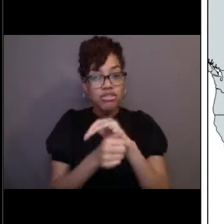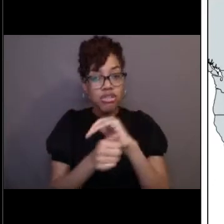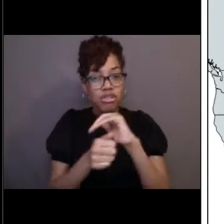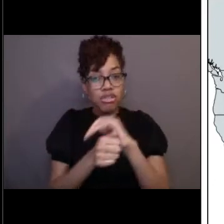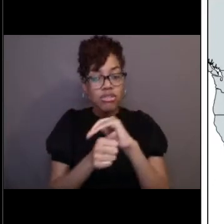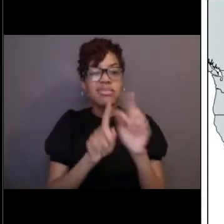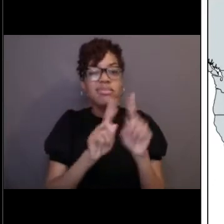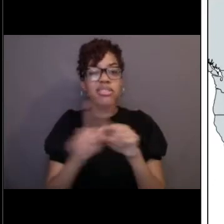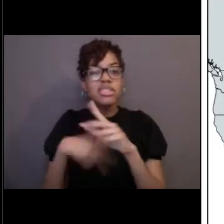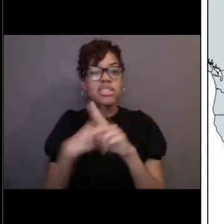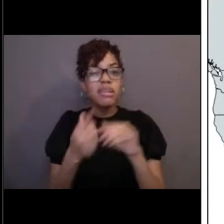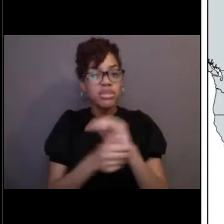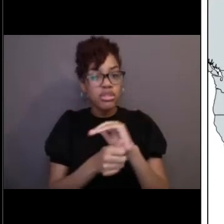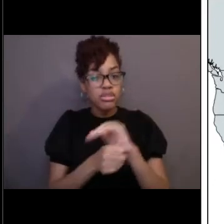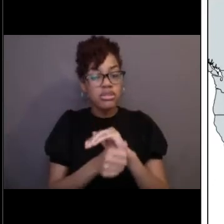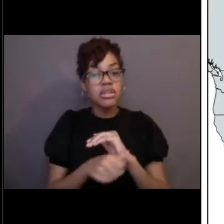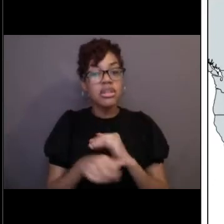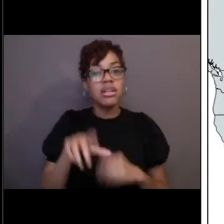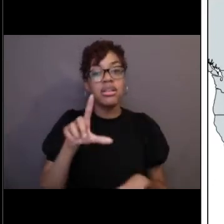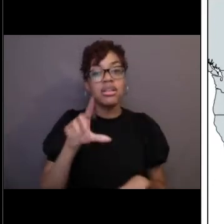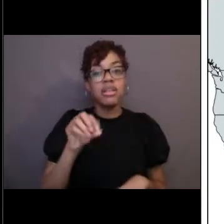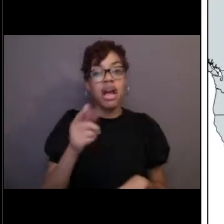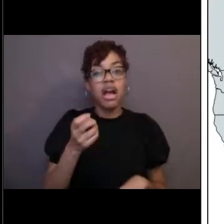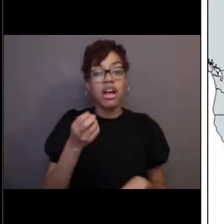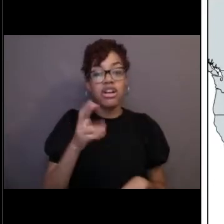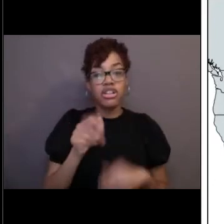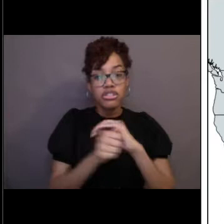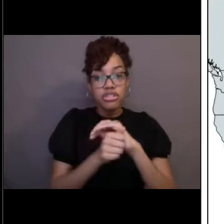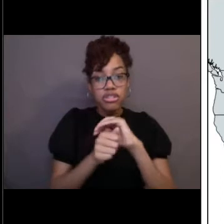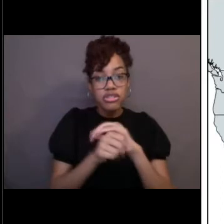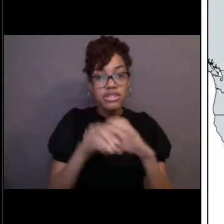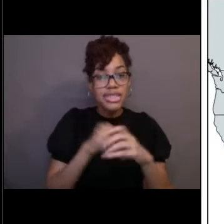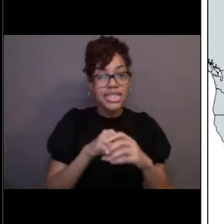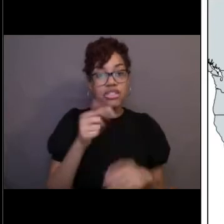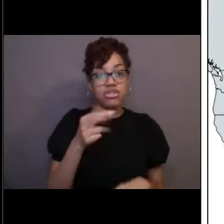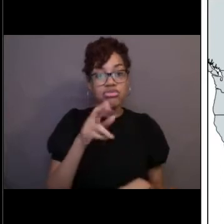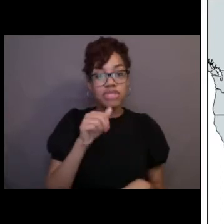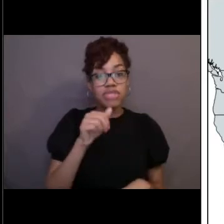And then I got a chance to study leatherback turtles in South Africa